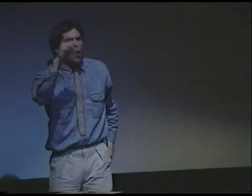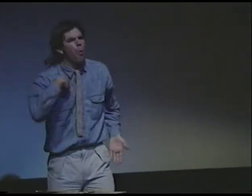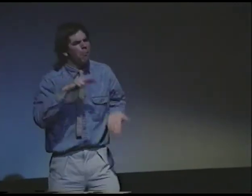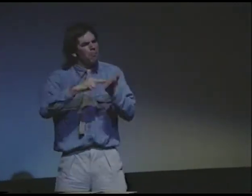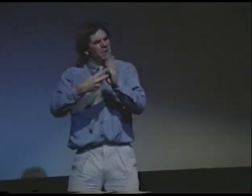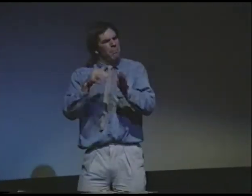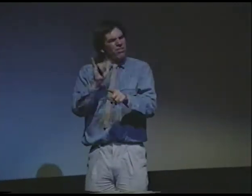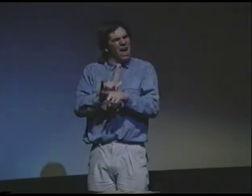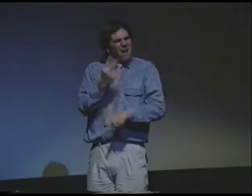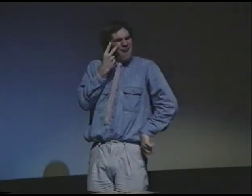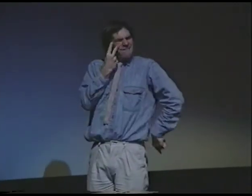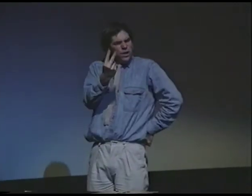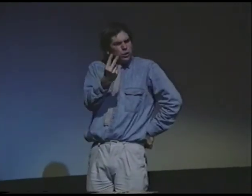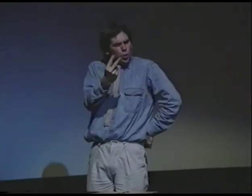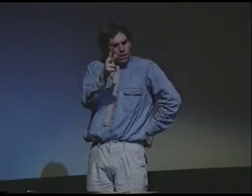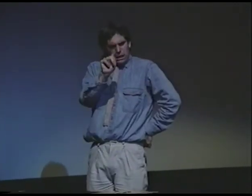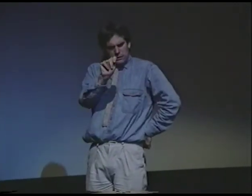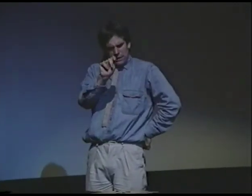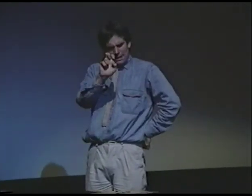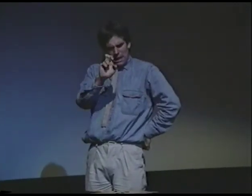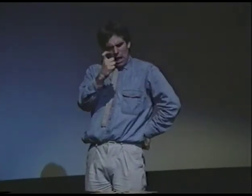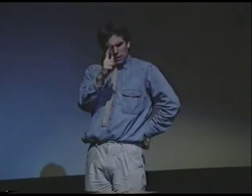Before I do that, though, I'd like to talk about my visual text.